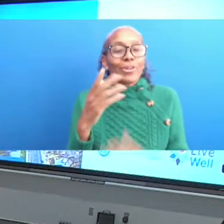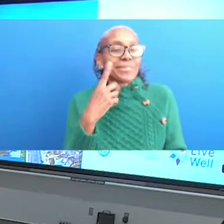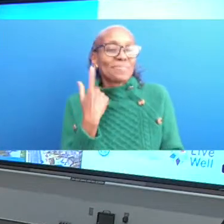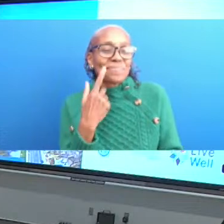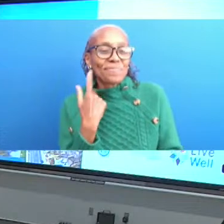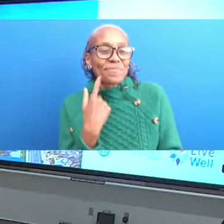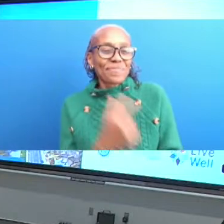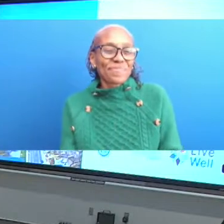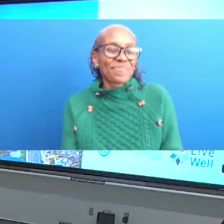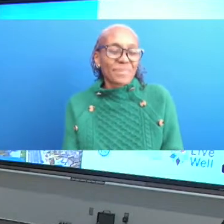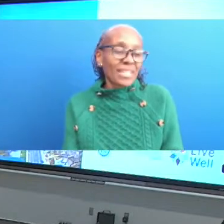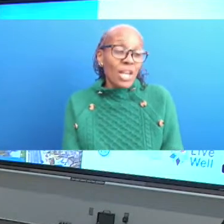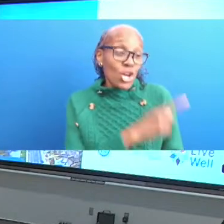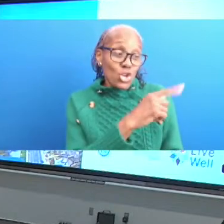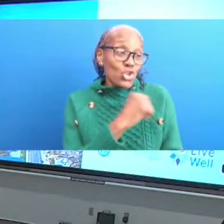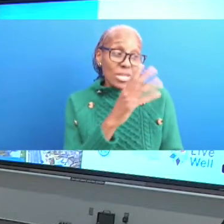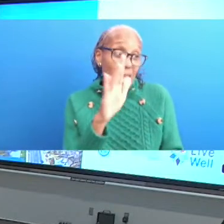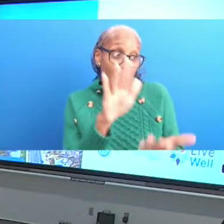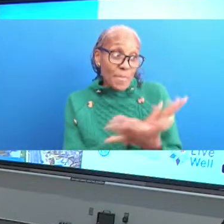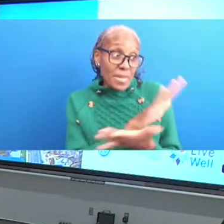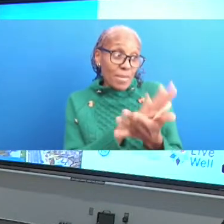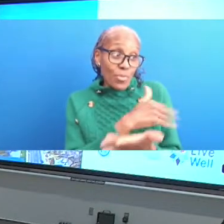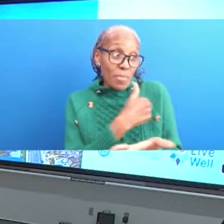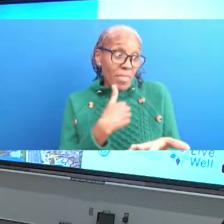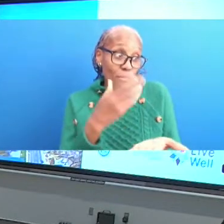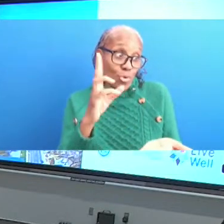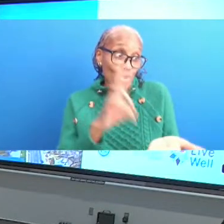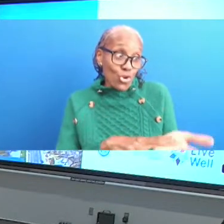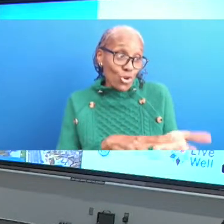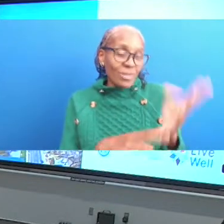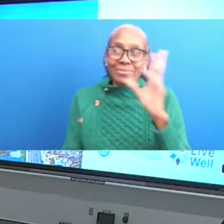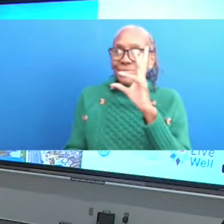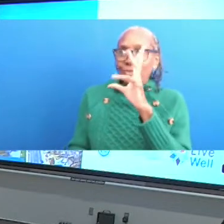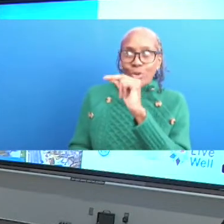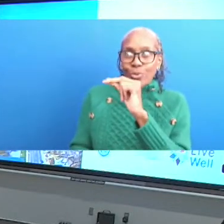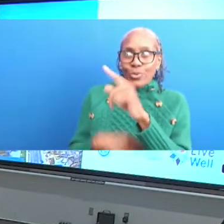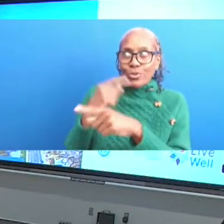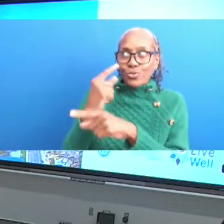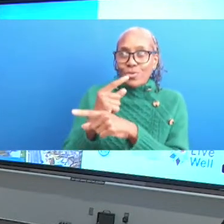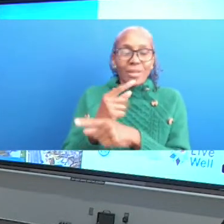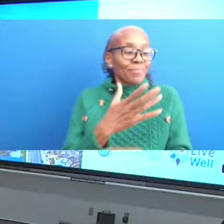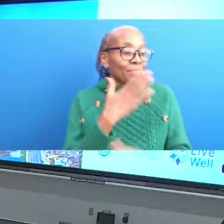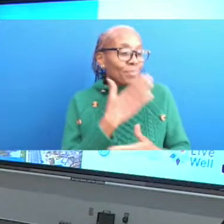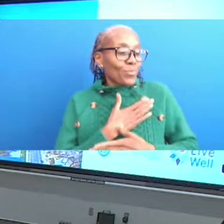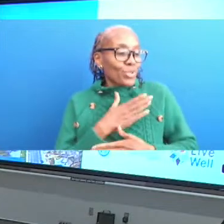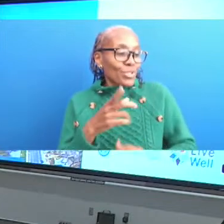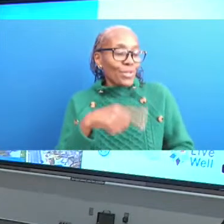DIDN'T JUST JOIN LAST NIGHT. YOU'RE NOT YOU'RE NOT PAPER MEMBERS.